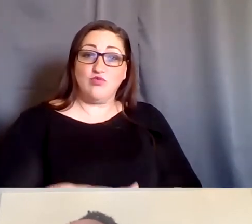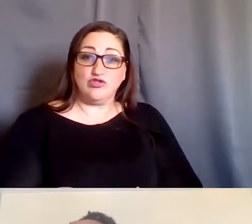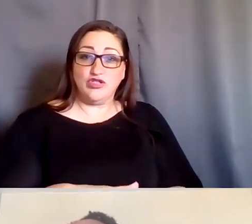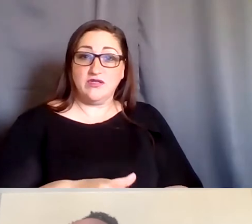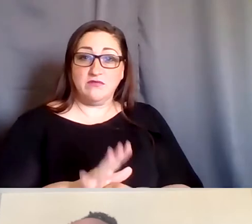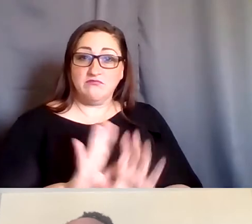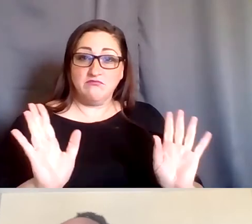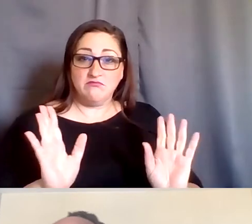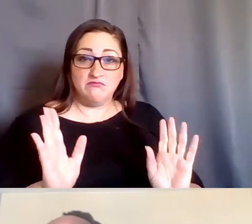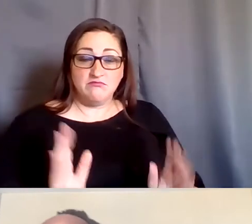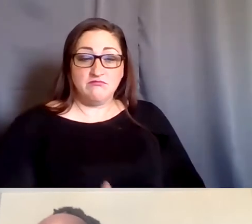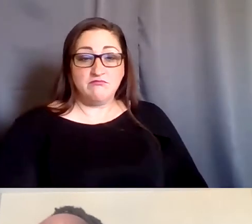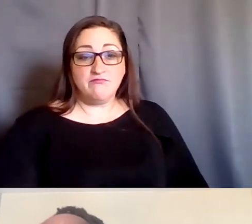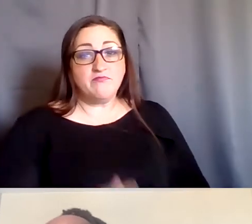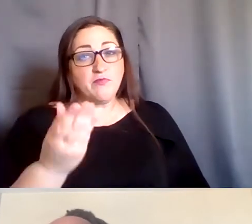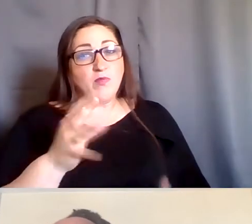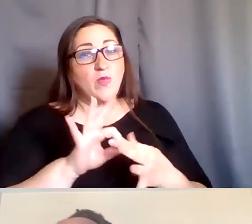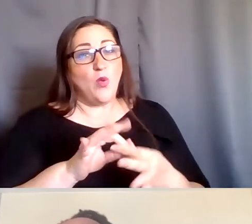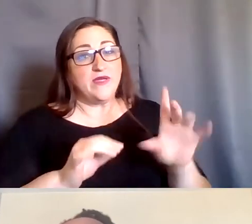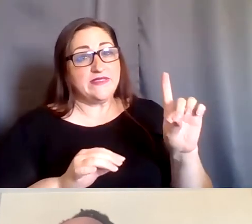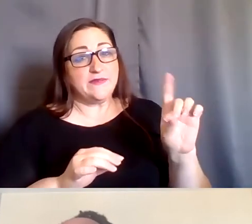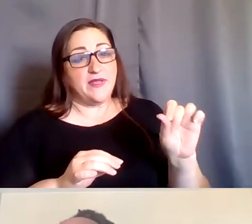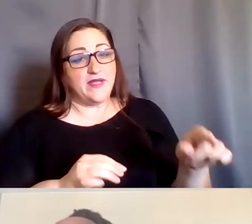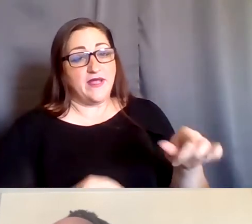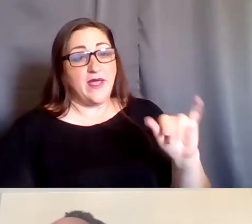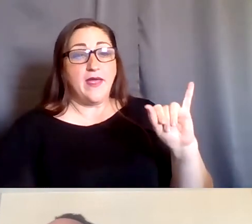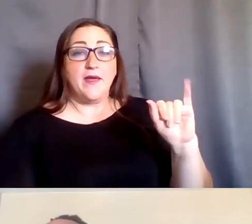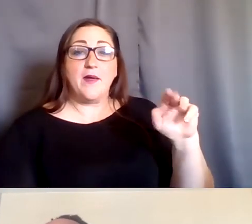I guess I could go first with that. This is Imani speaking.